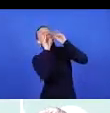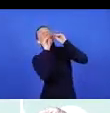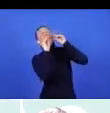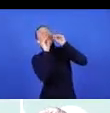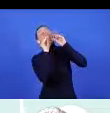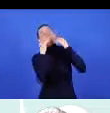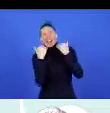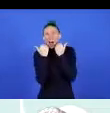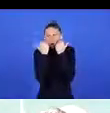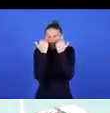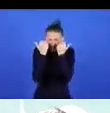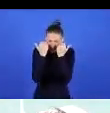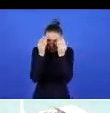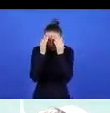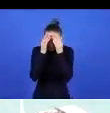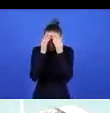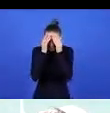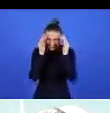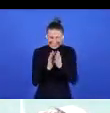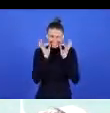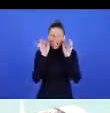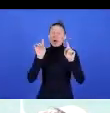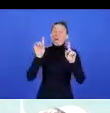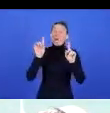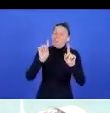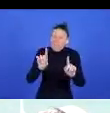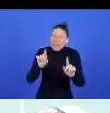, I am noisy one because I talk a lot in my sleep